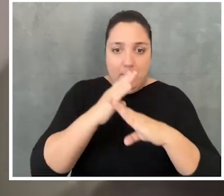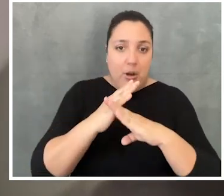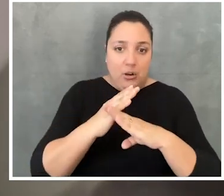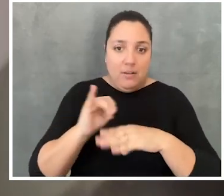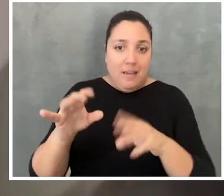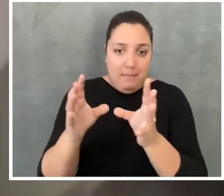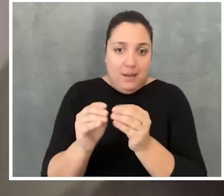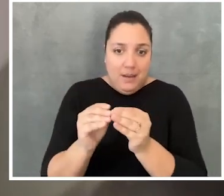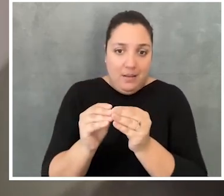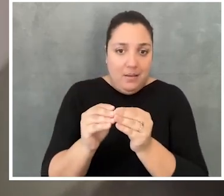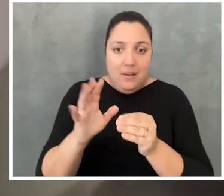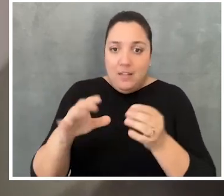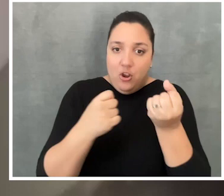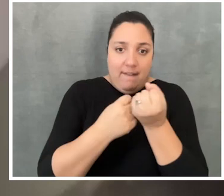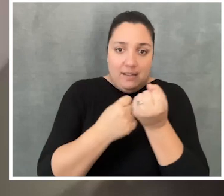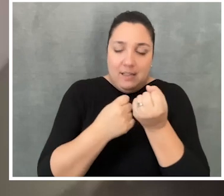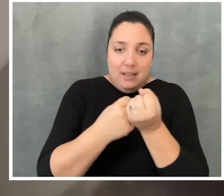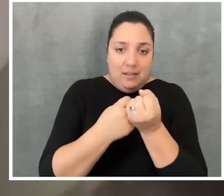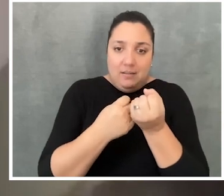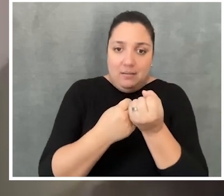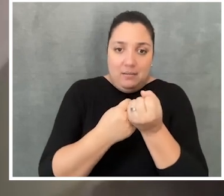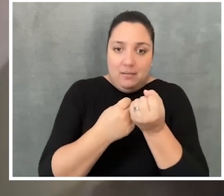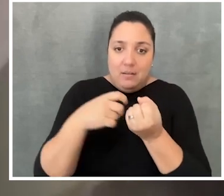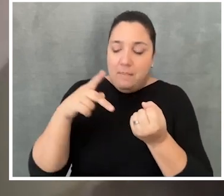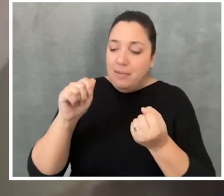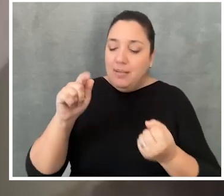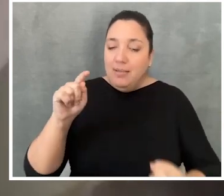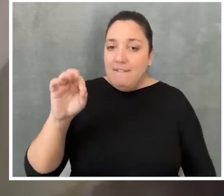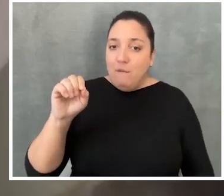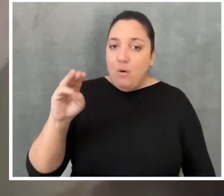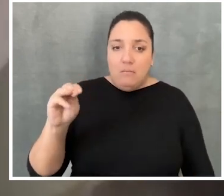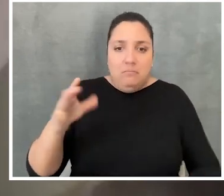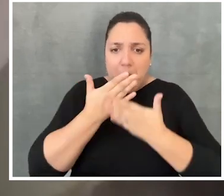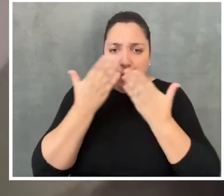that the advocacy platforms didn't include people with disabilities.